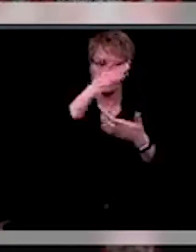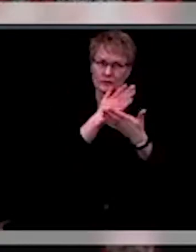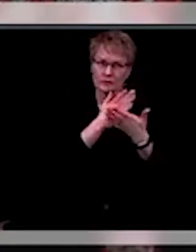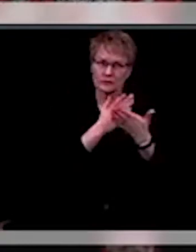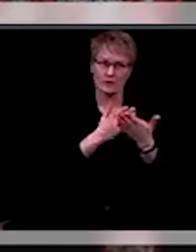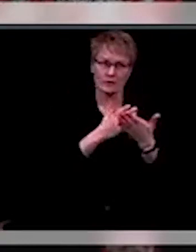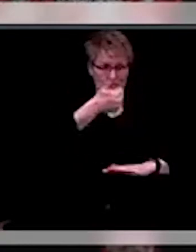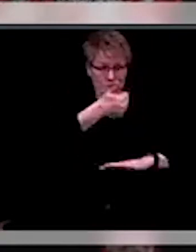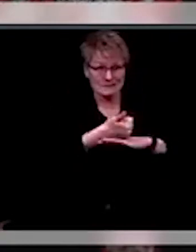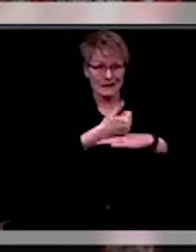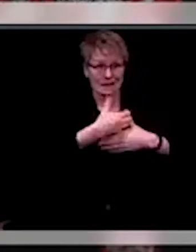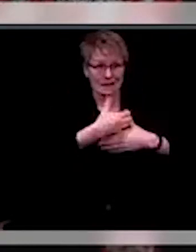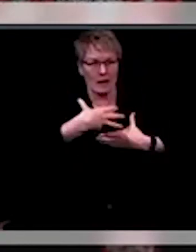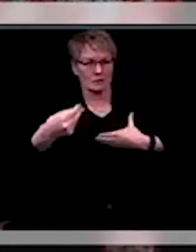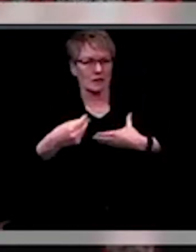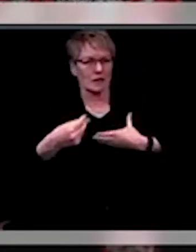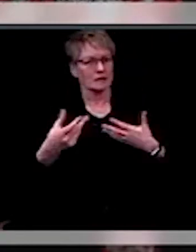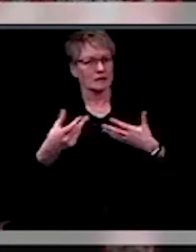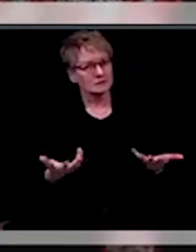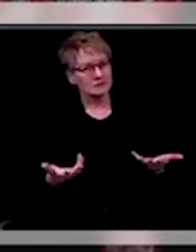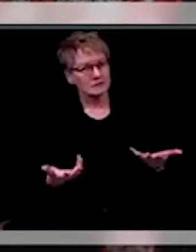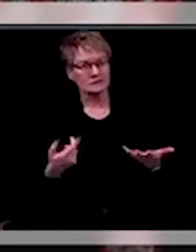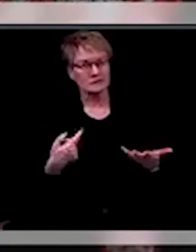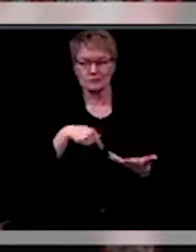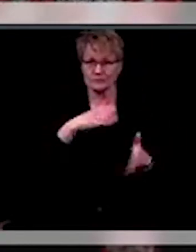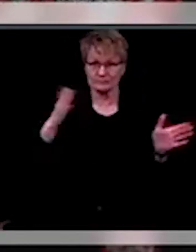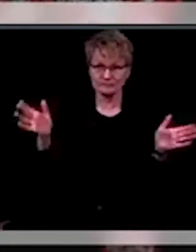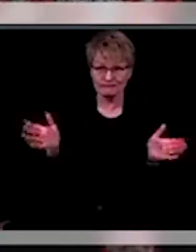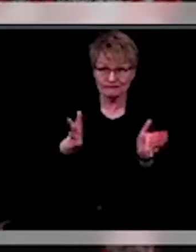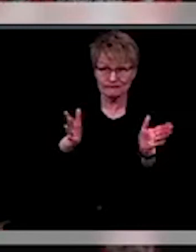So, we would encourage people in the community then to order more takeout